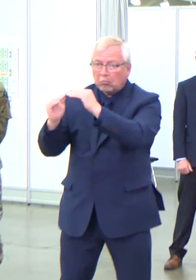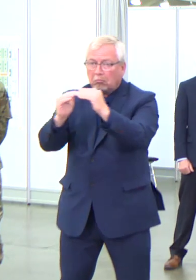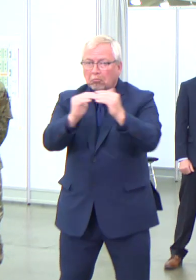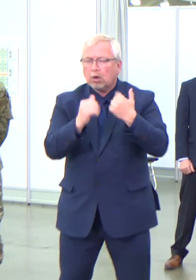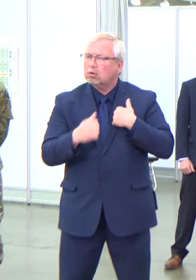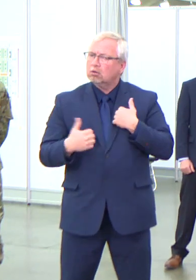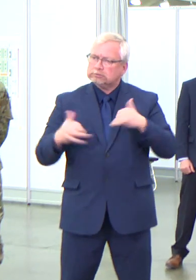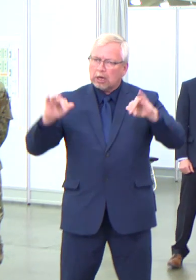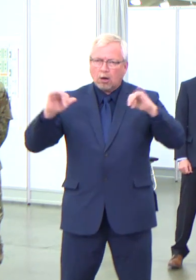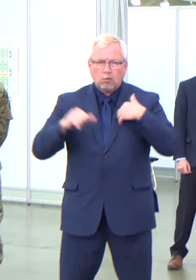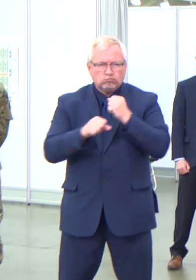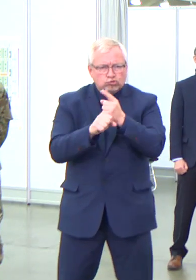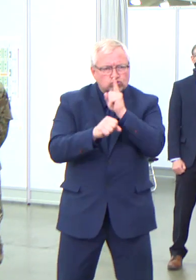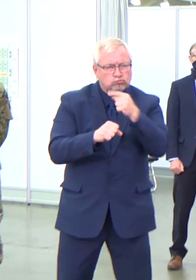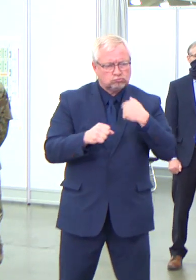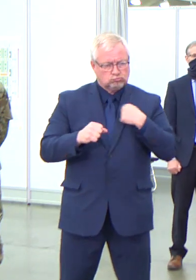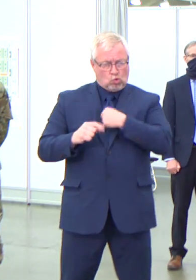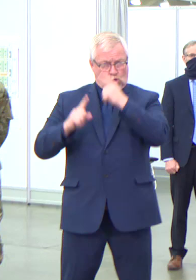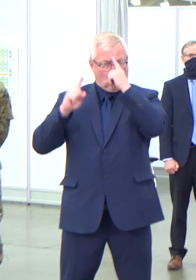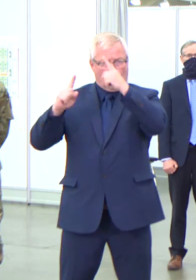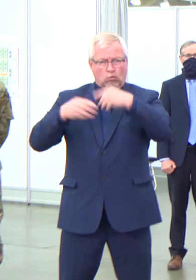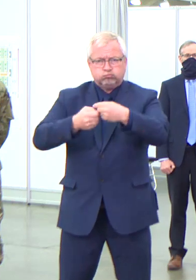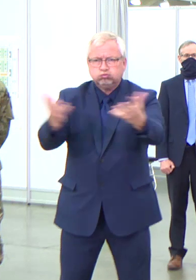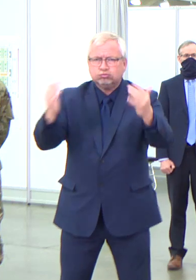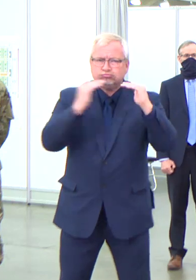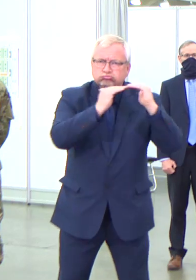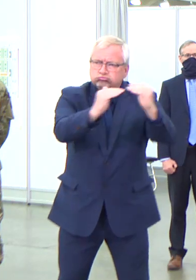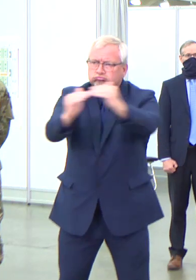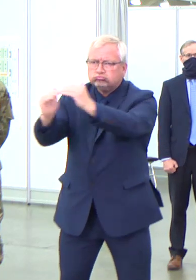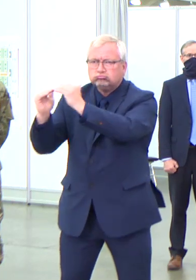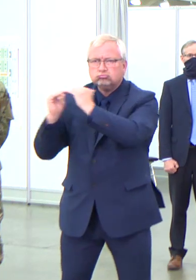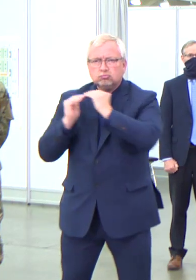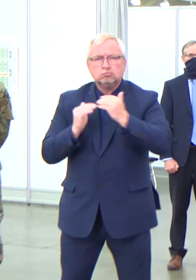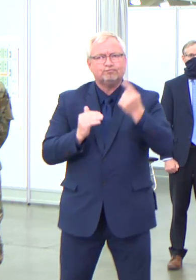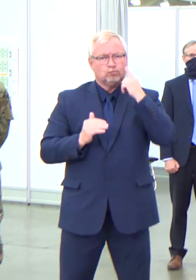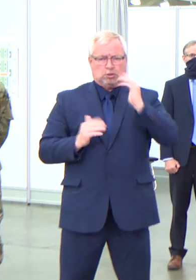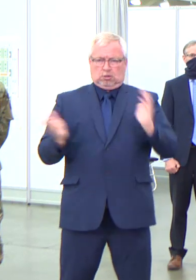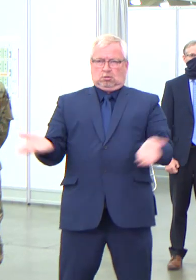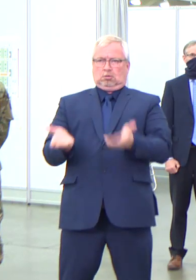as anyone in the nation on this with respect to the private labs across the country that are not